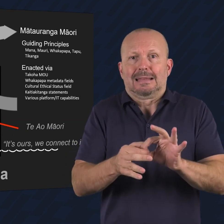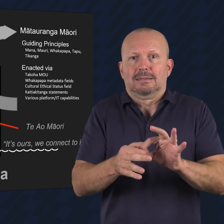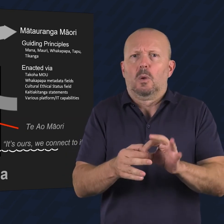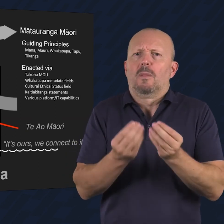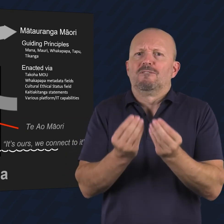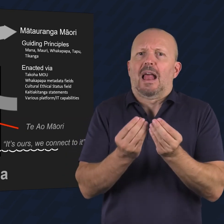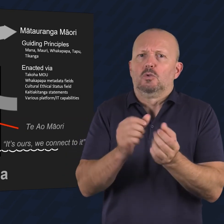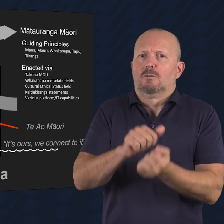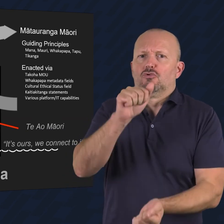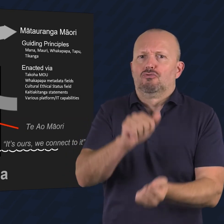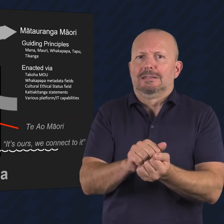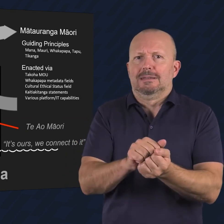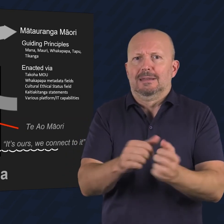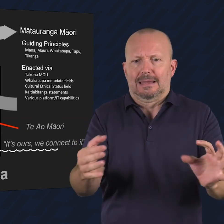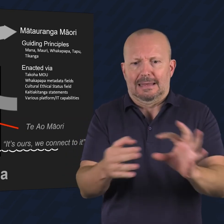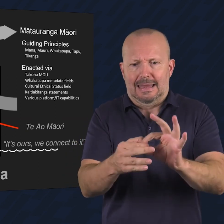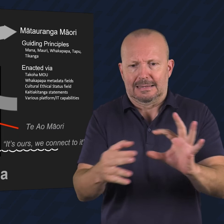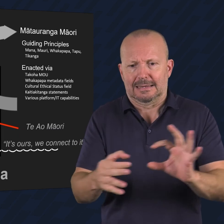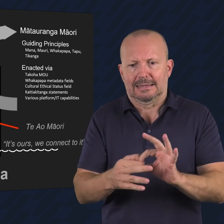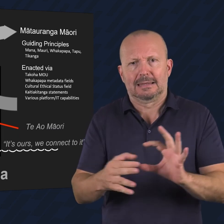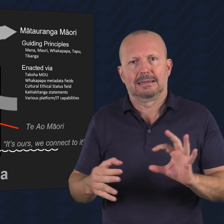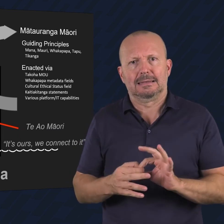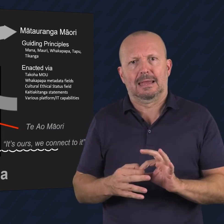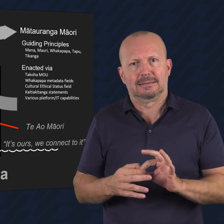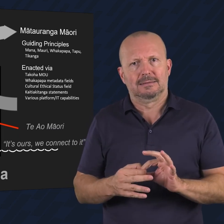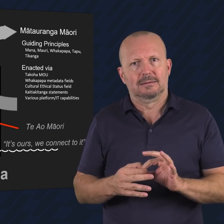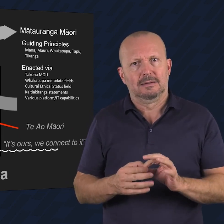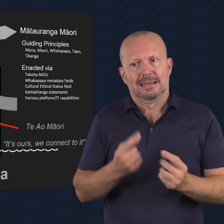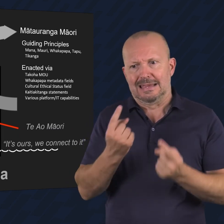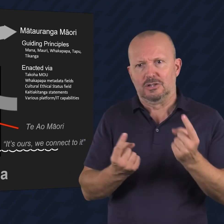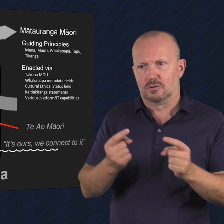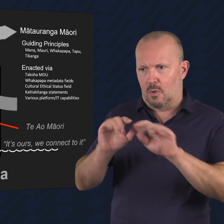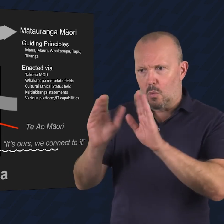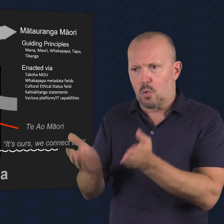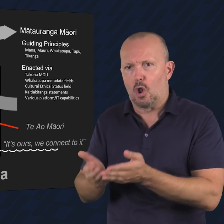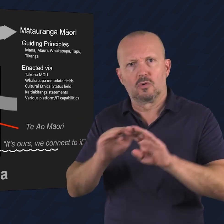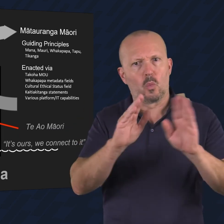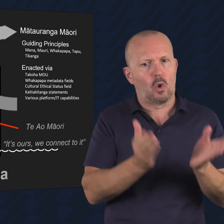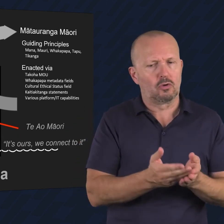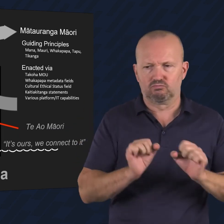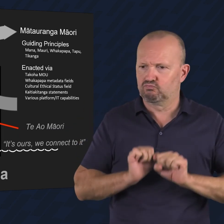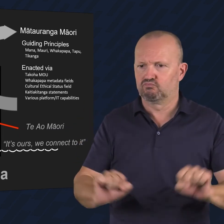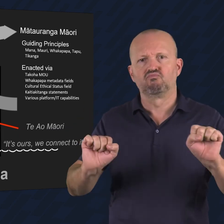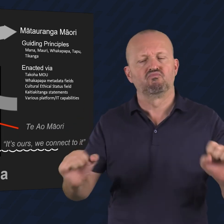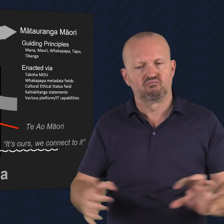each universe to the universe next door. The sails, Raa Matua, Raa Kei, can each be set and trimmed